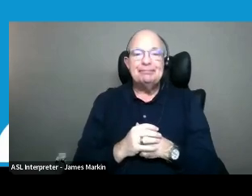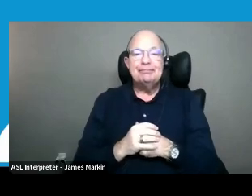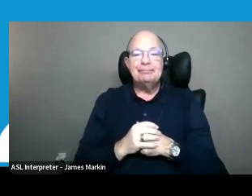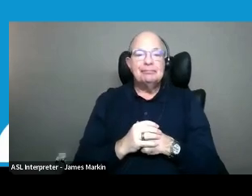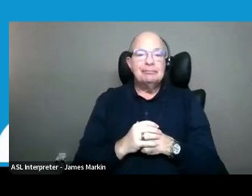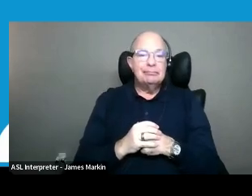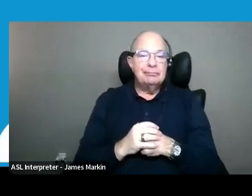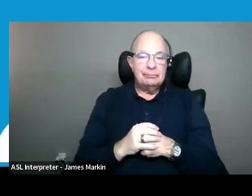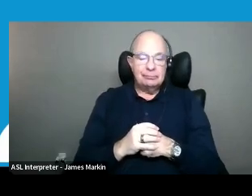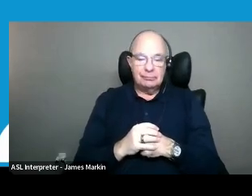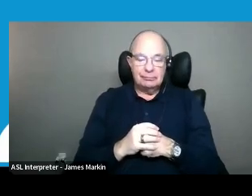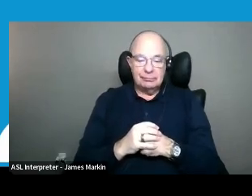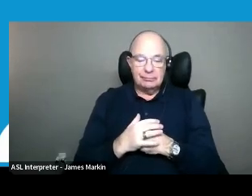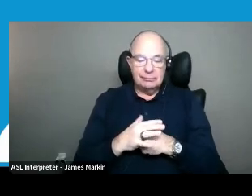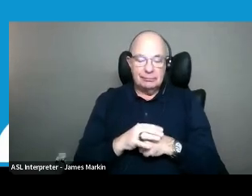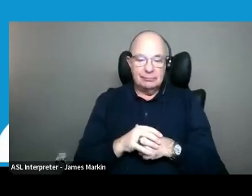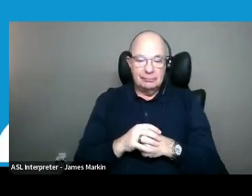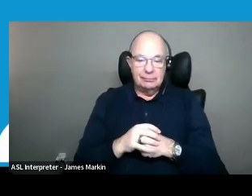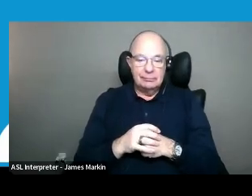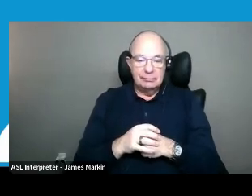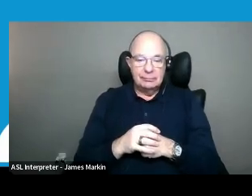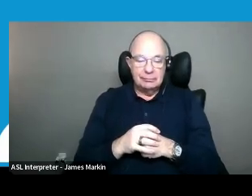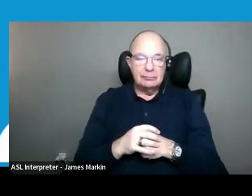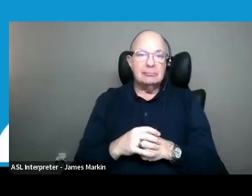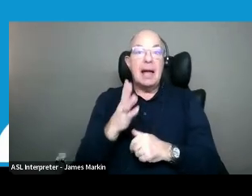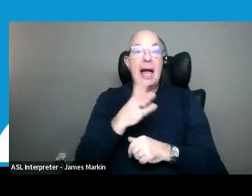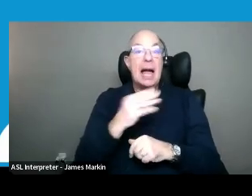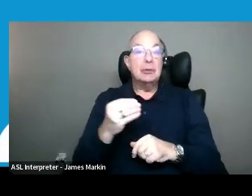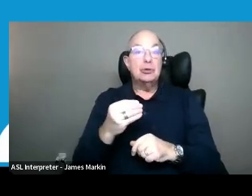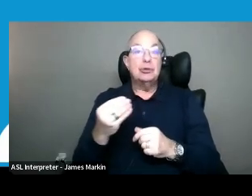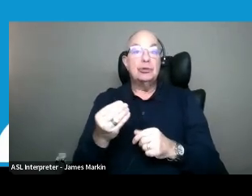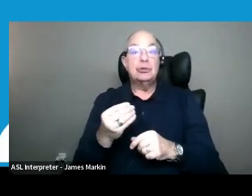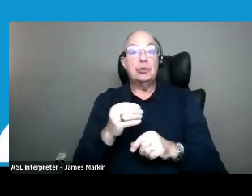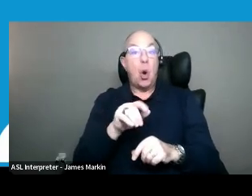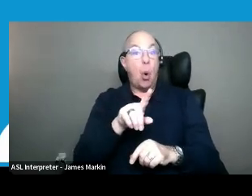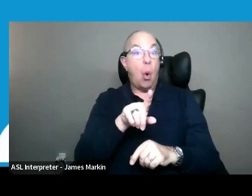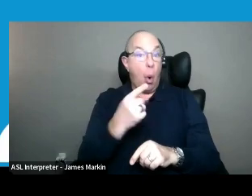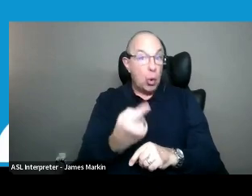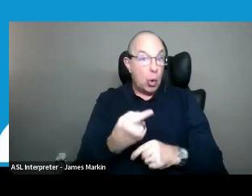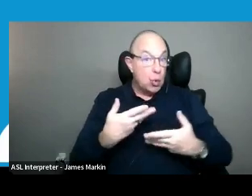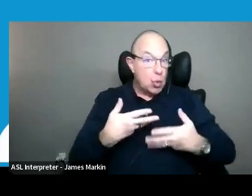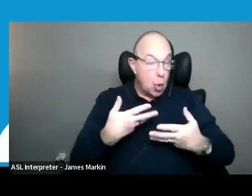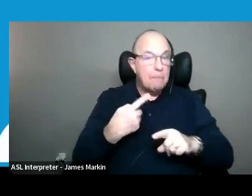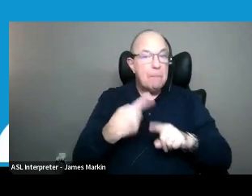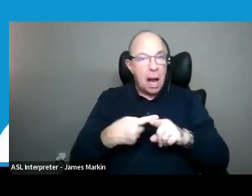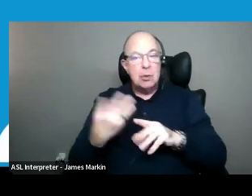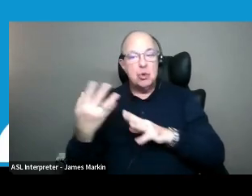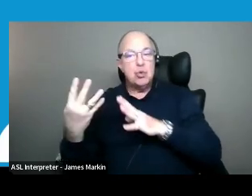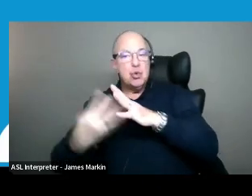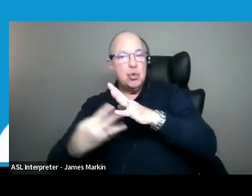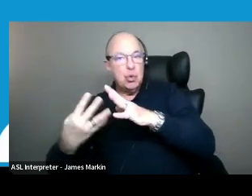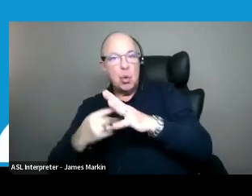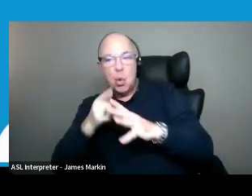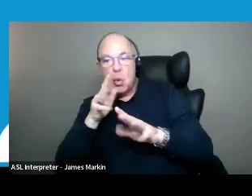Shannon Spencer (she/her): youth and, people and newcomers within the city as well, too. So, highly recommend watching it.